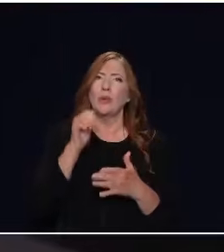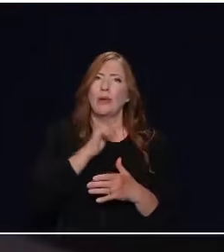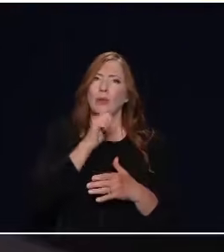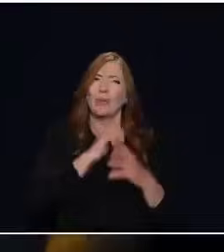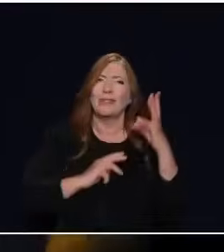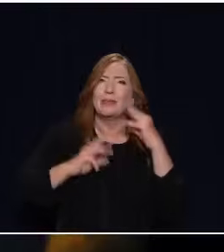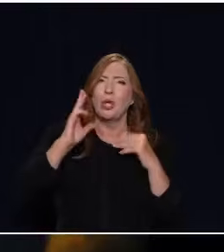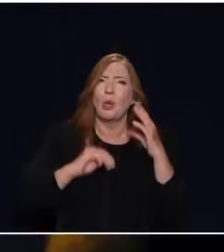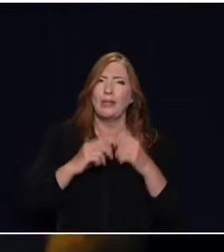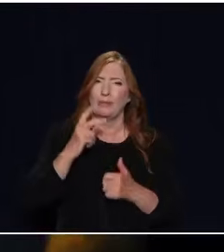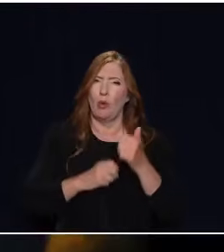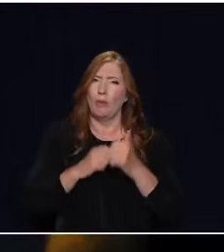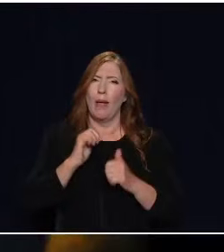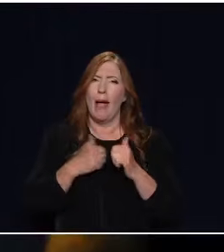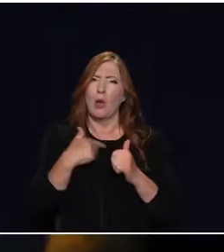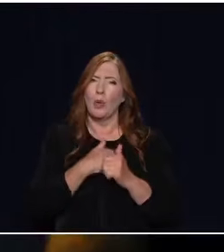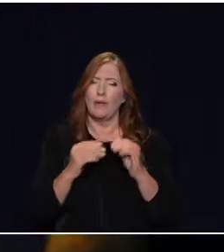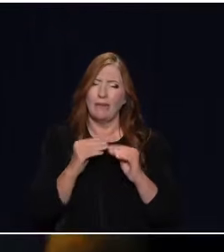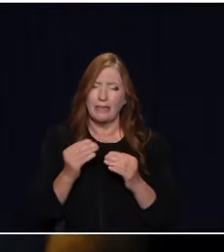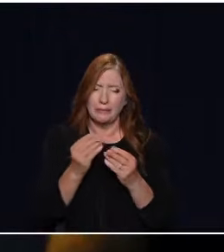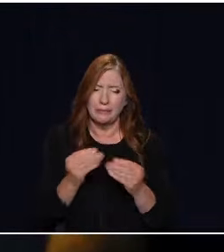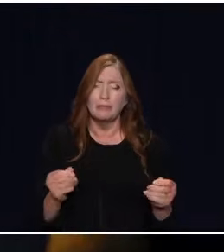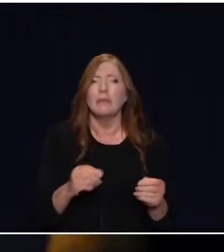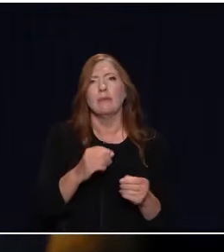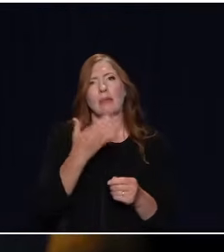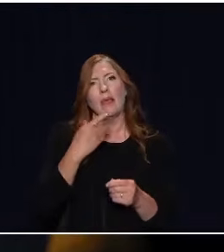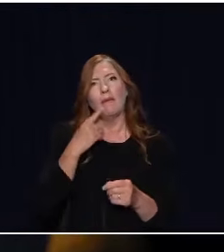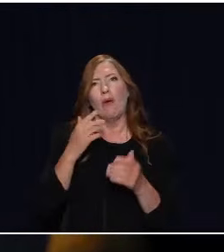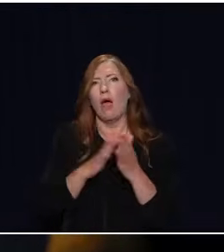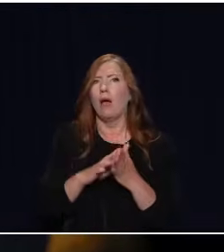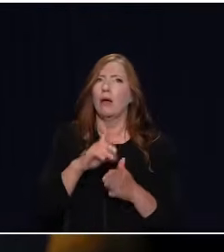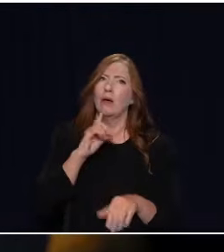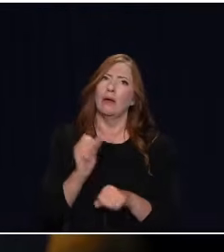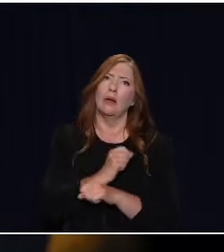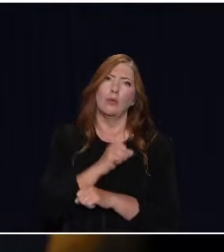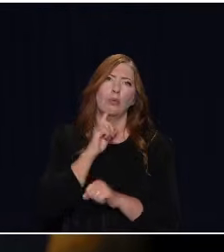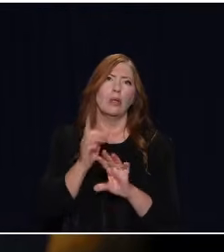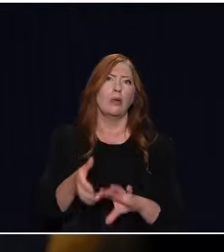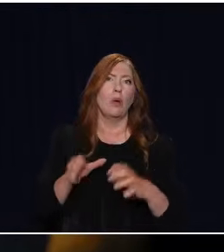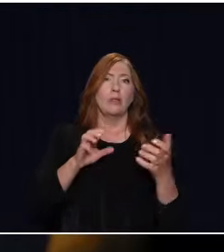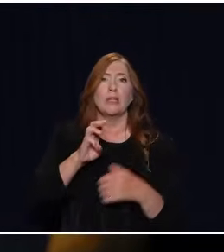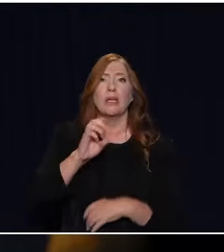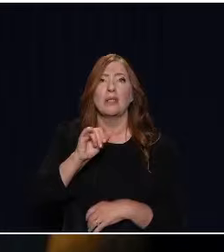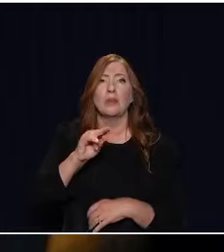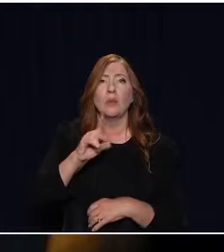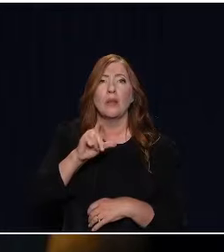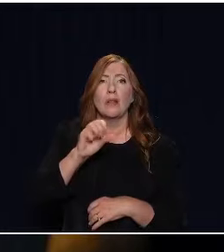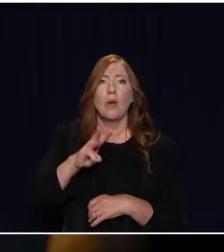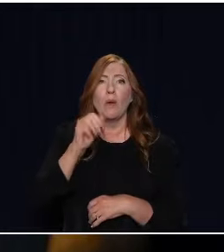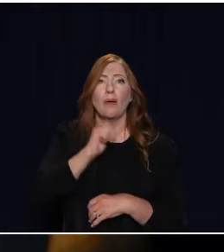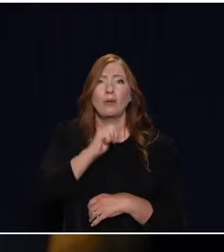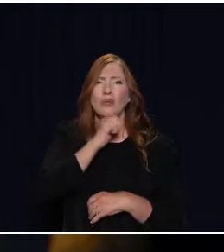COMMUNITIES THEY LIVED IN. DR. RUIZ, HOW DO WE FILL IN THE GAPS SO MANY SCHOOLS ARE